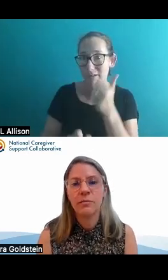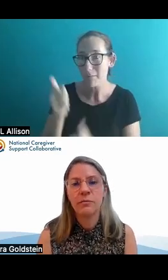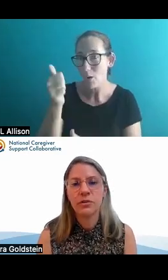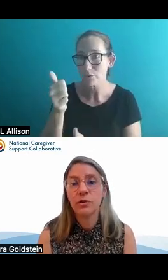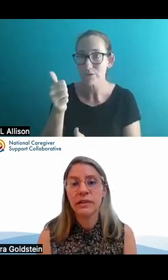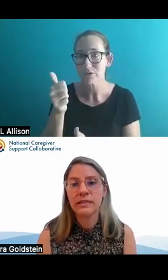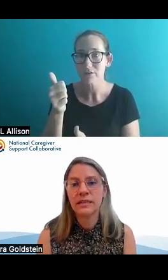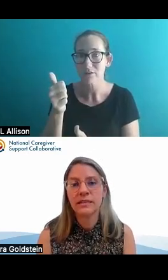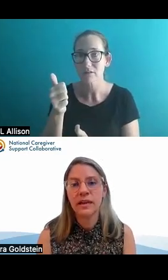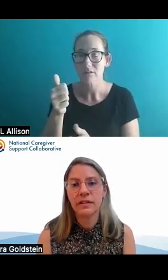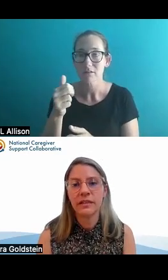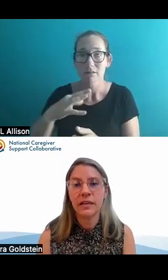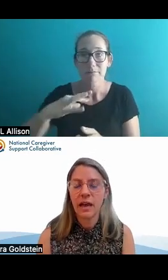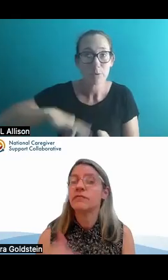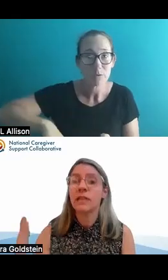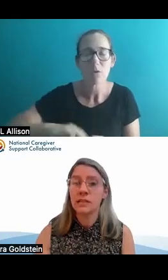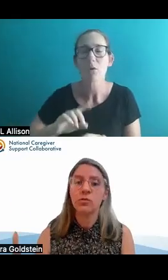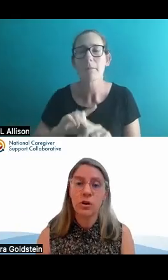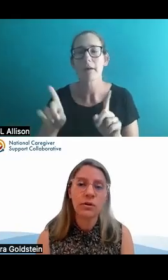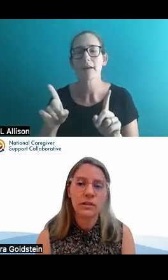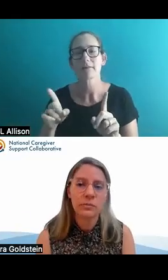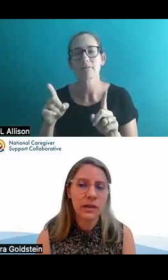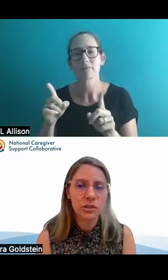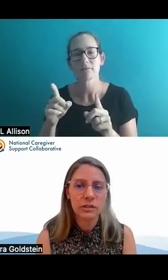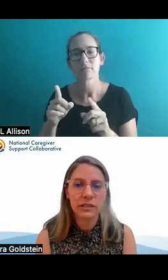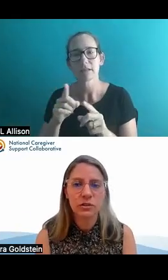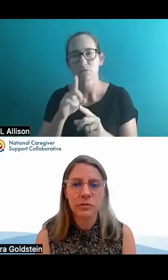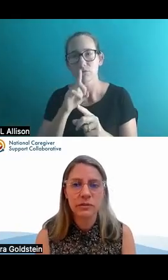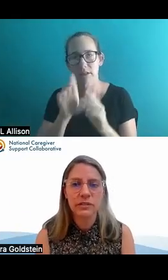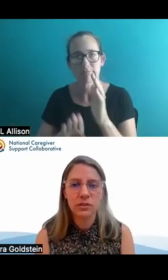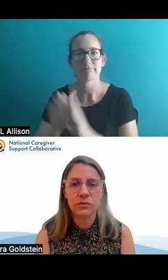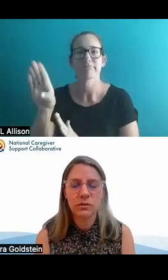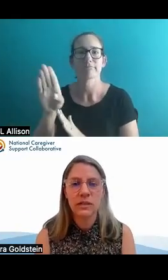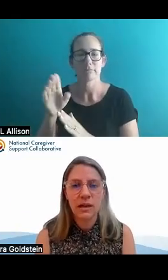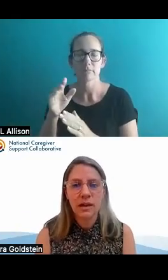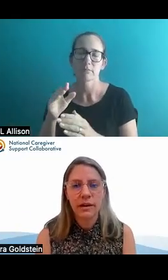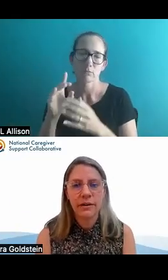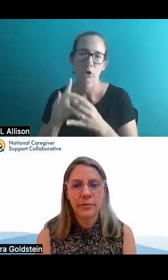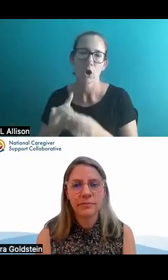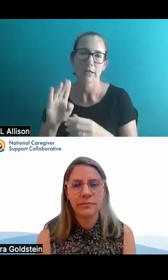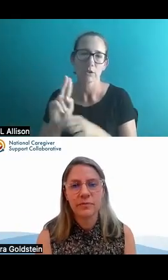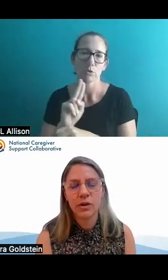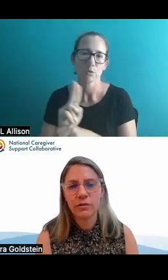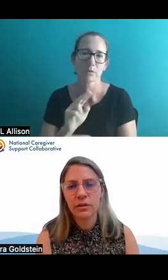useful, but it's definitely has grown exponentially in terms of its use over the